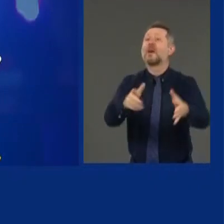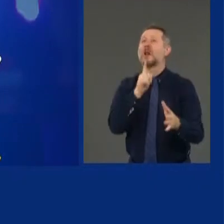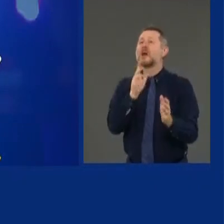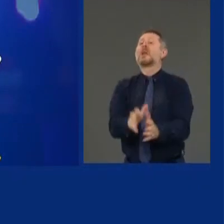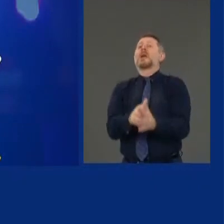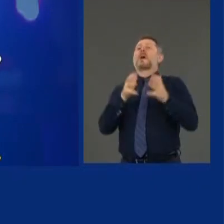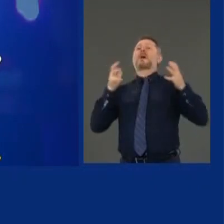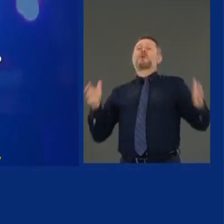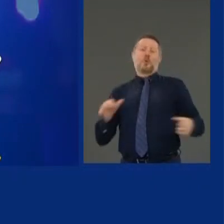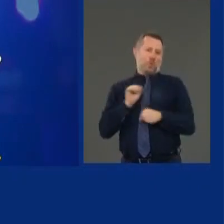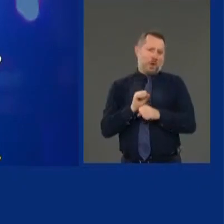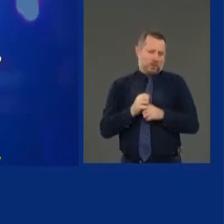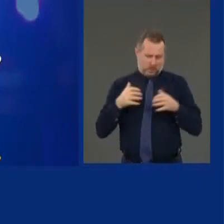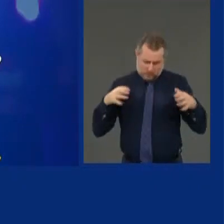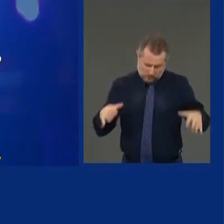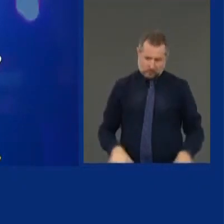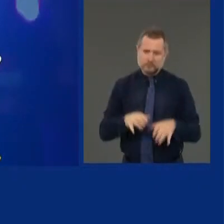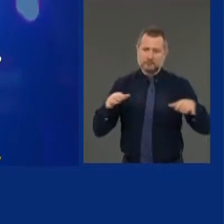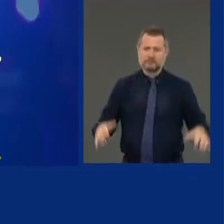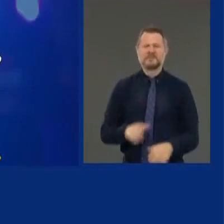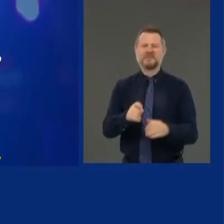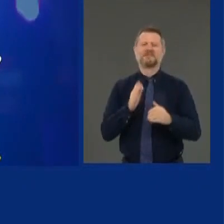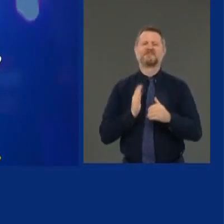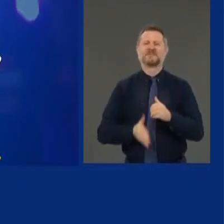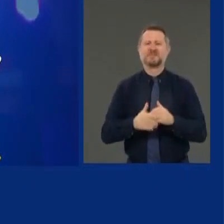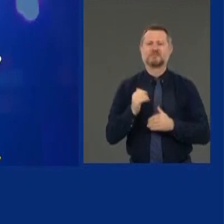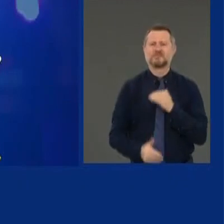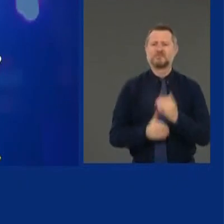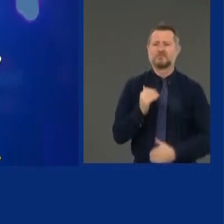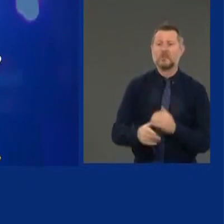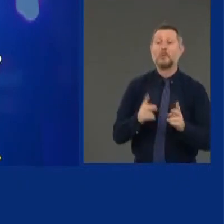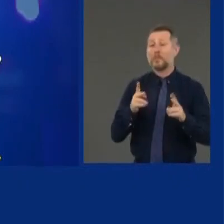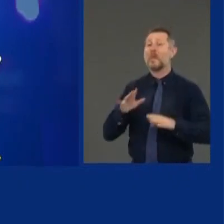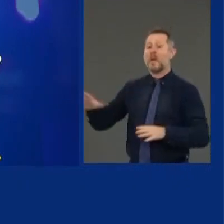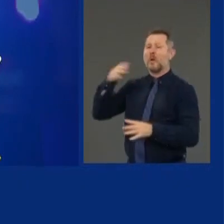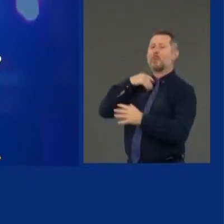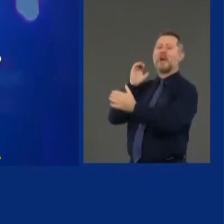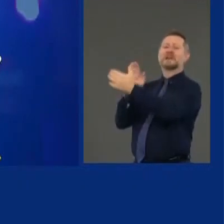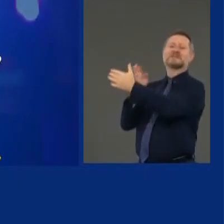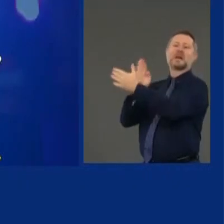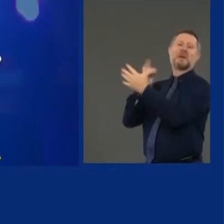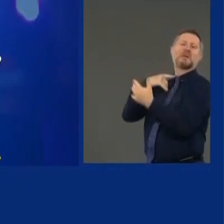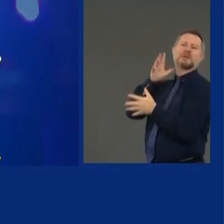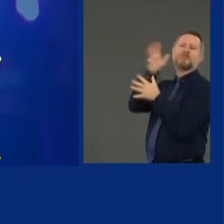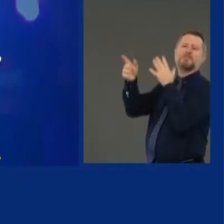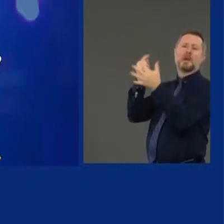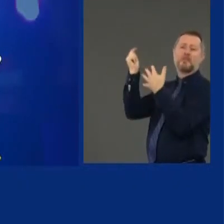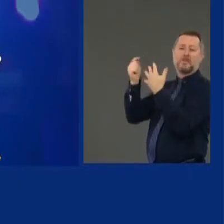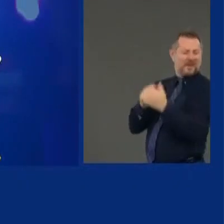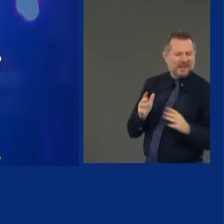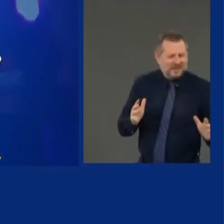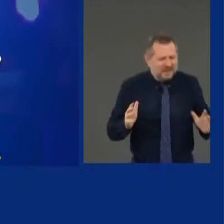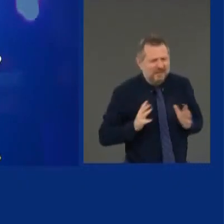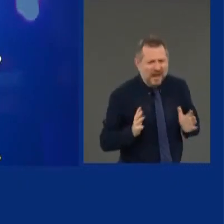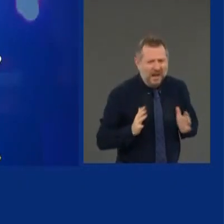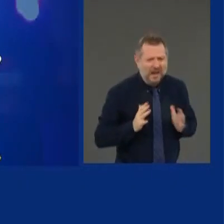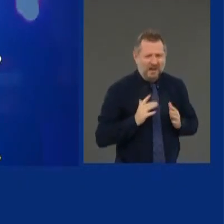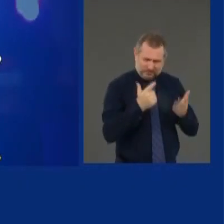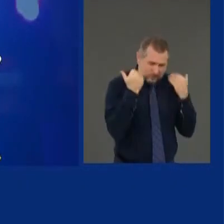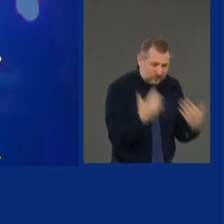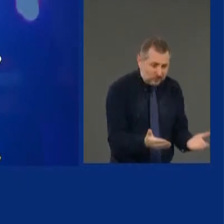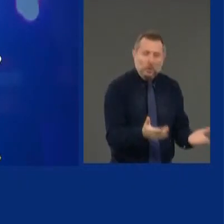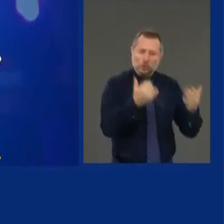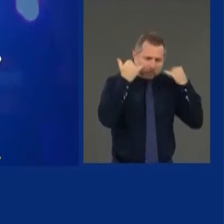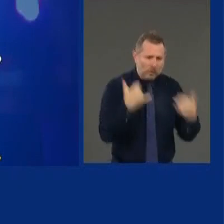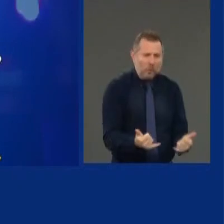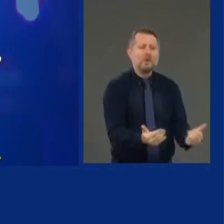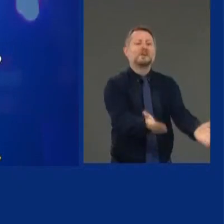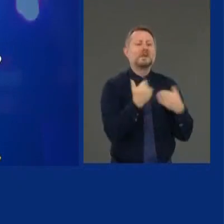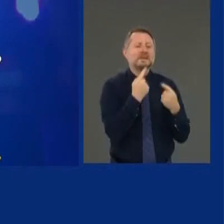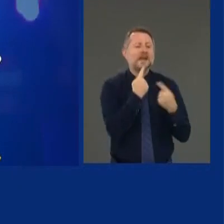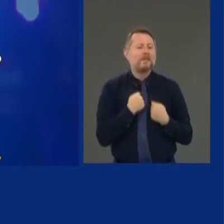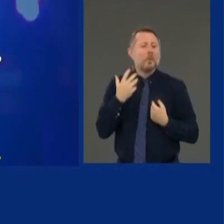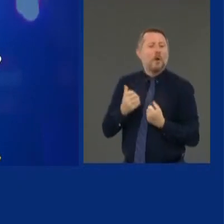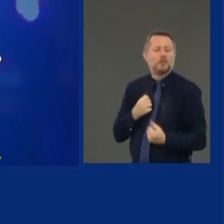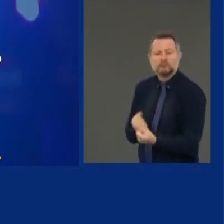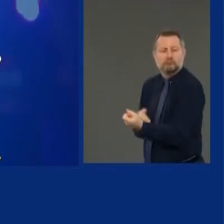AND A LOT OF WORK TO DO IN 288